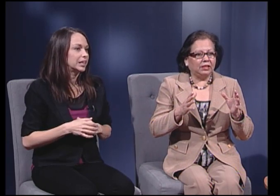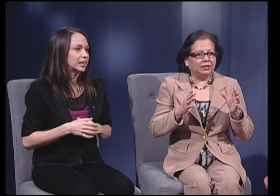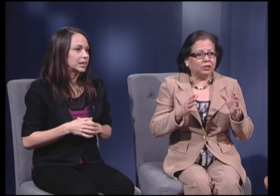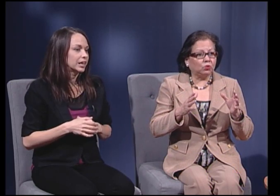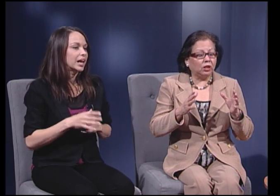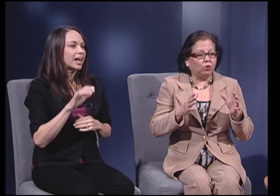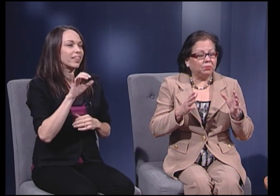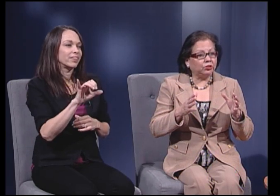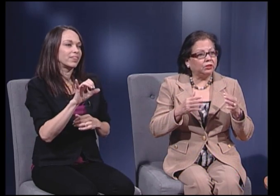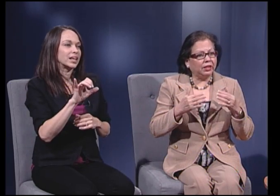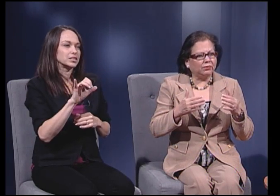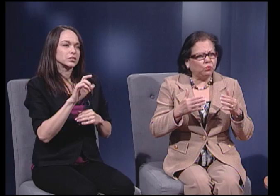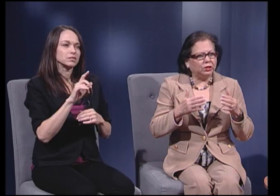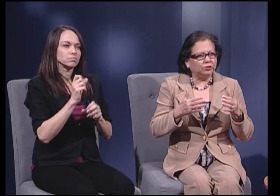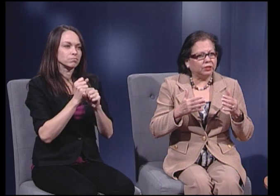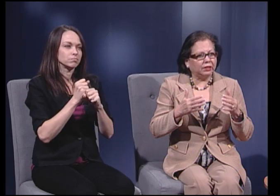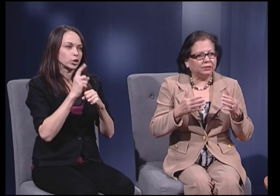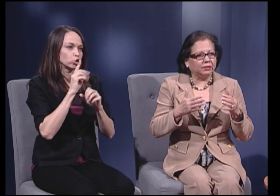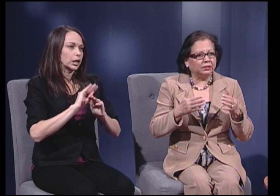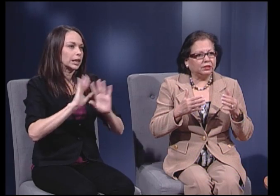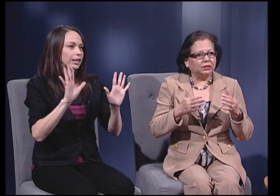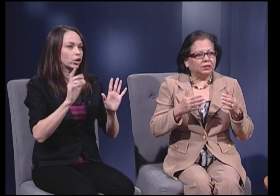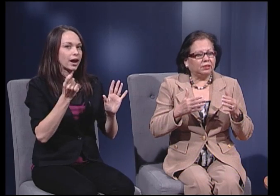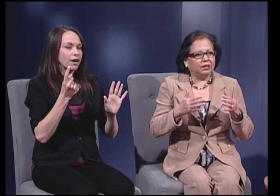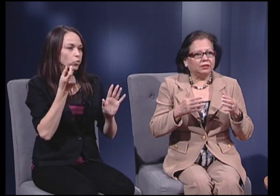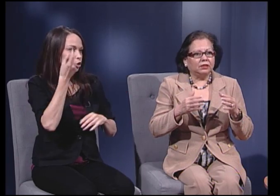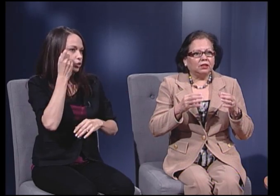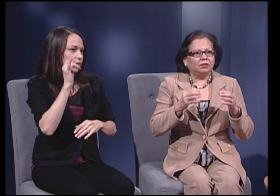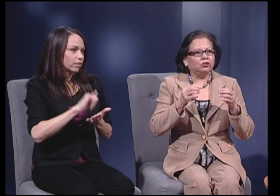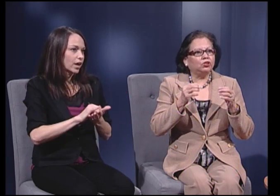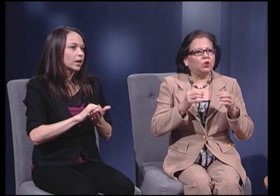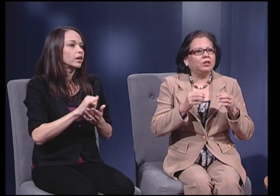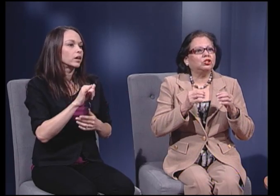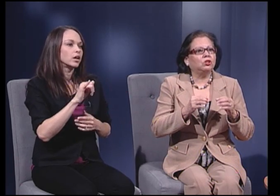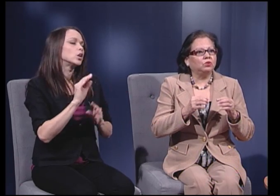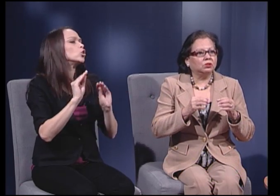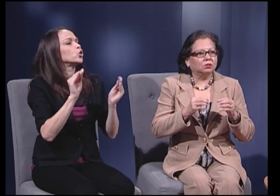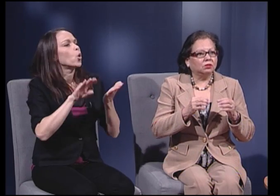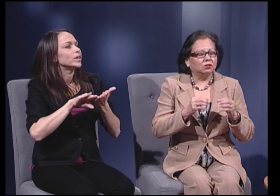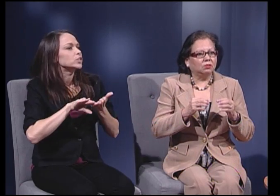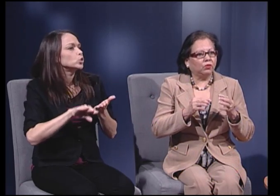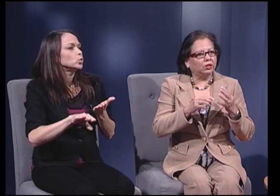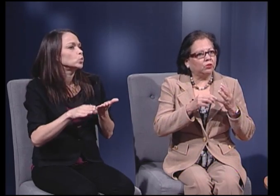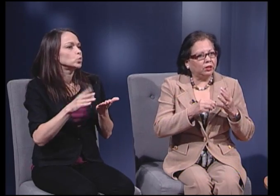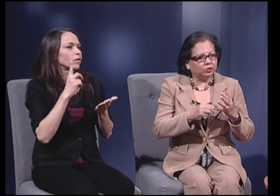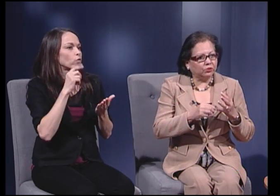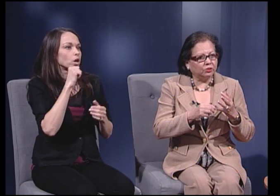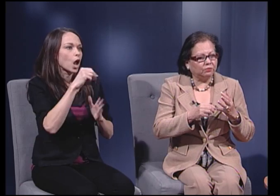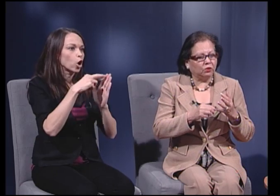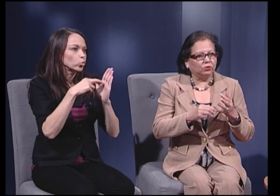and that's what I want to make sure that everyone understands that that there is no excuse for not registering to vote